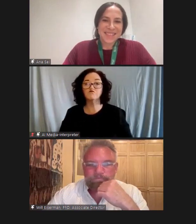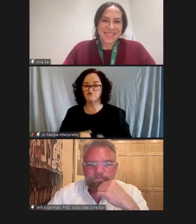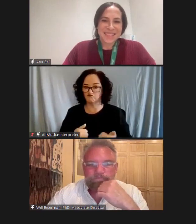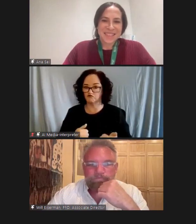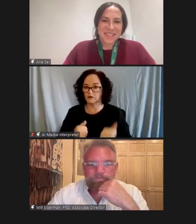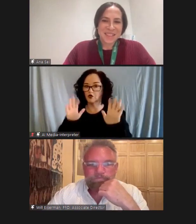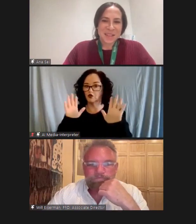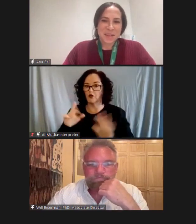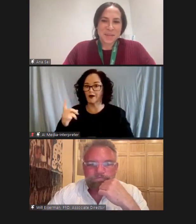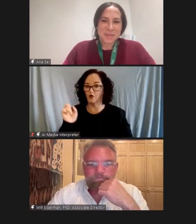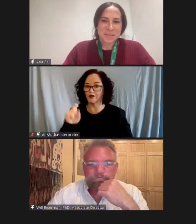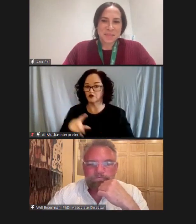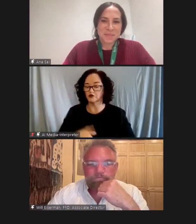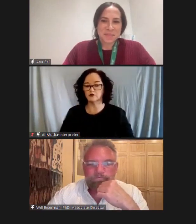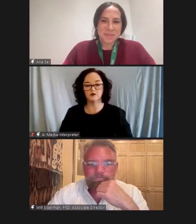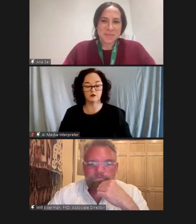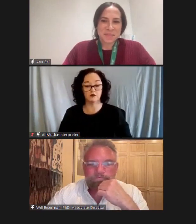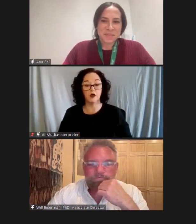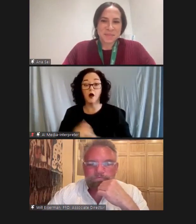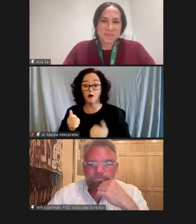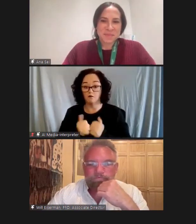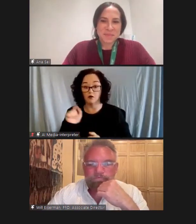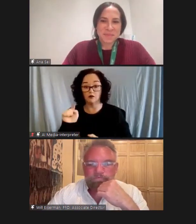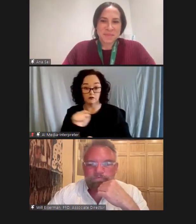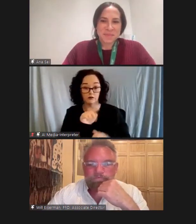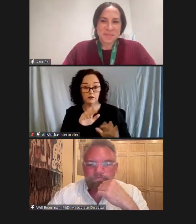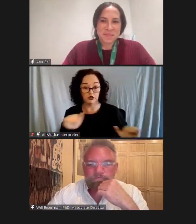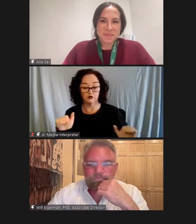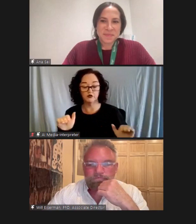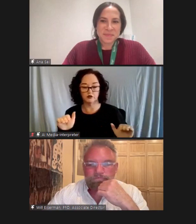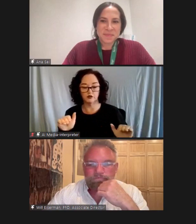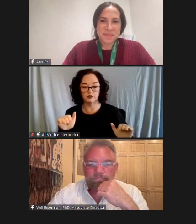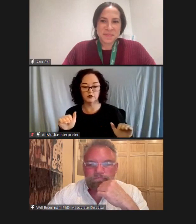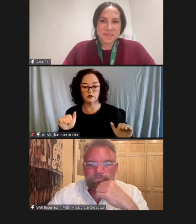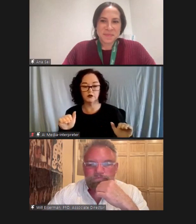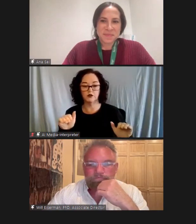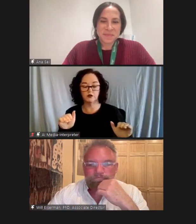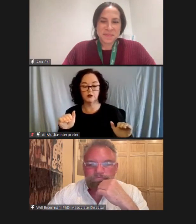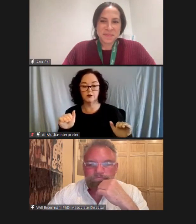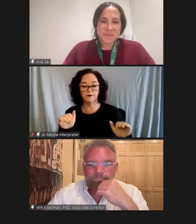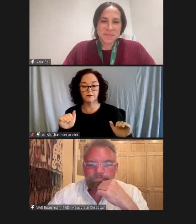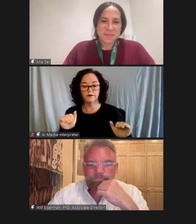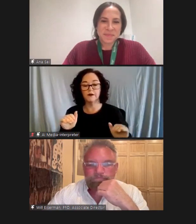most of these kids when we are in this